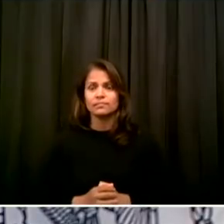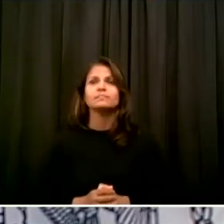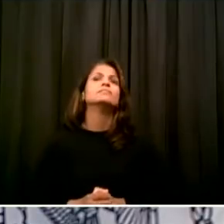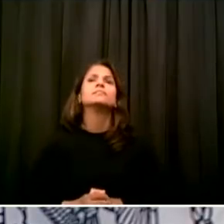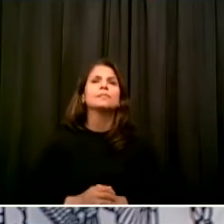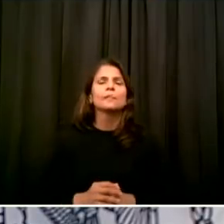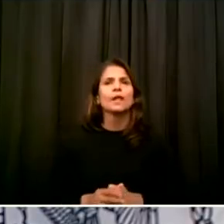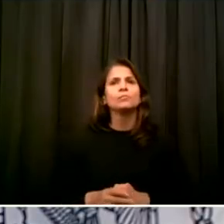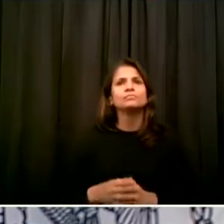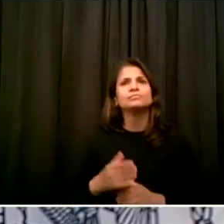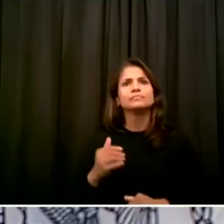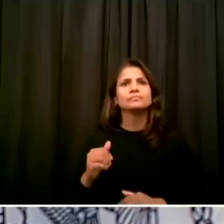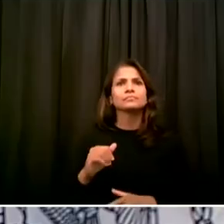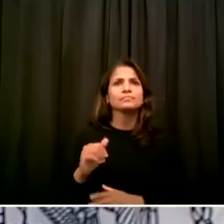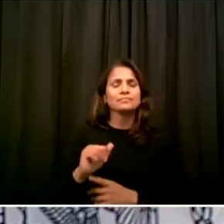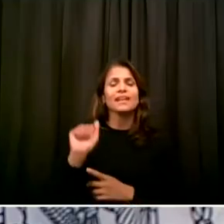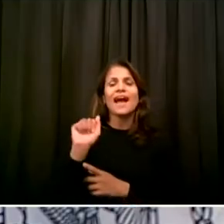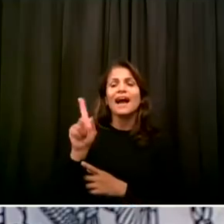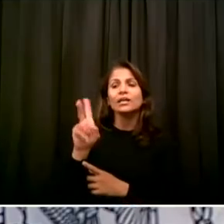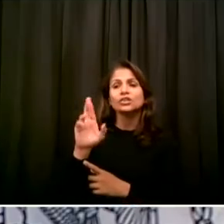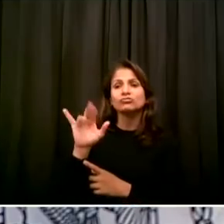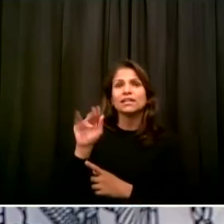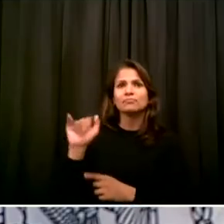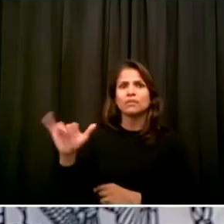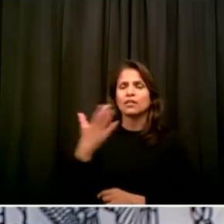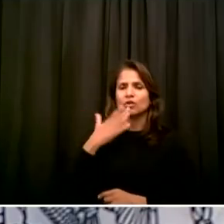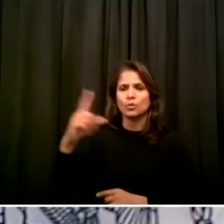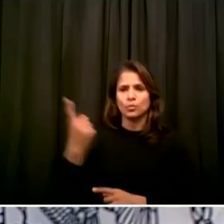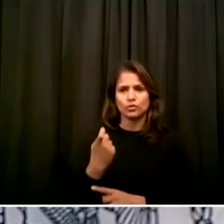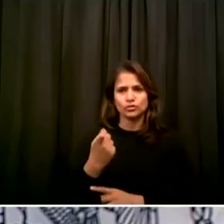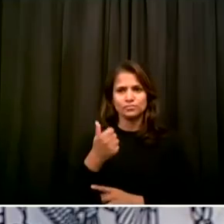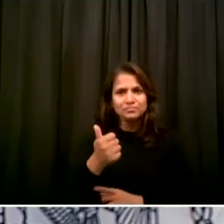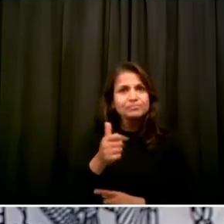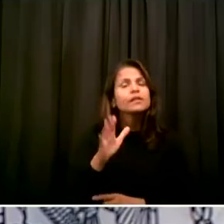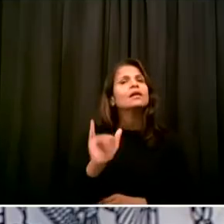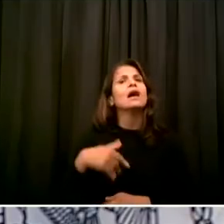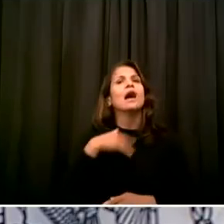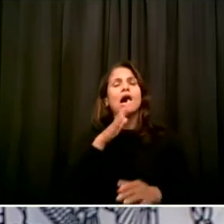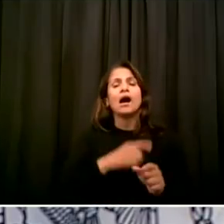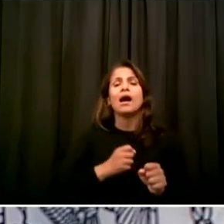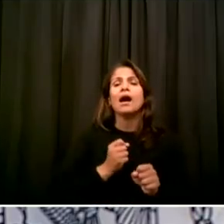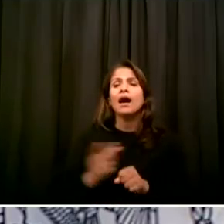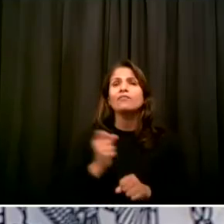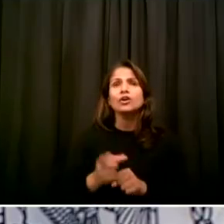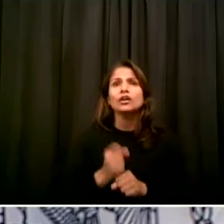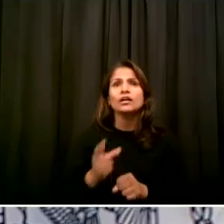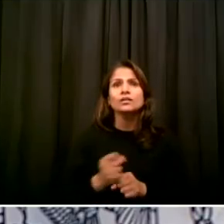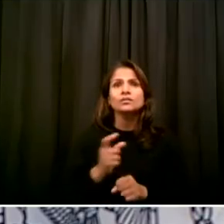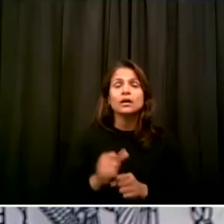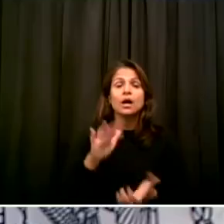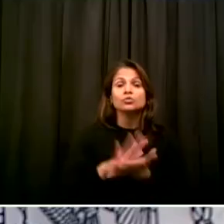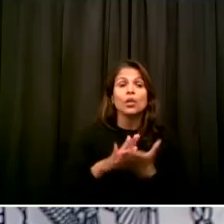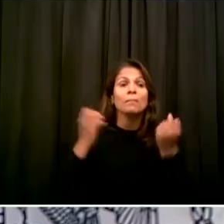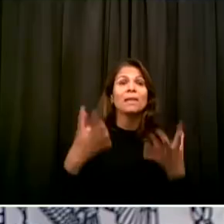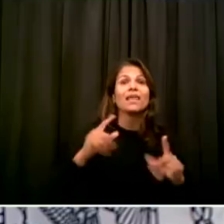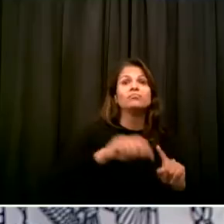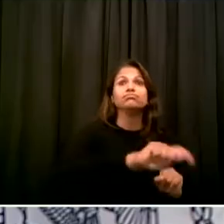I WOULD SAY EWHN YOU LOOK AT WHAT IT TAKES ANY